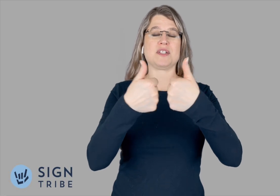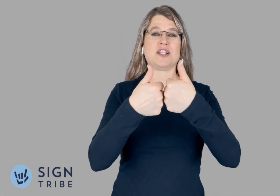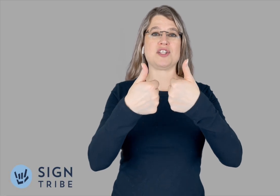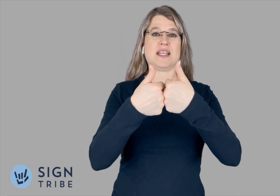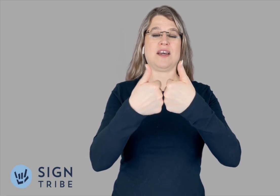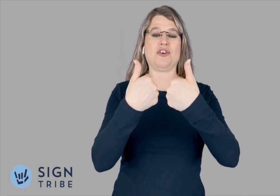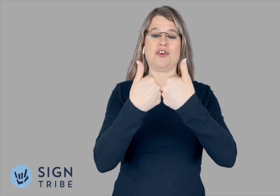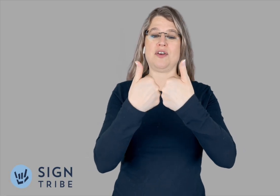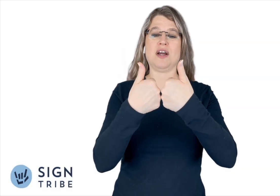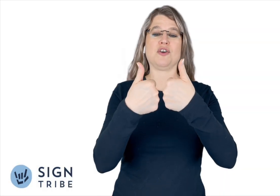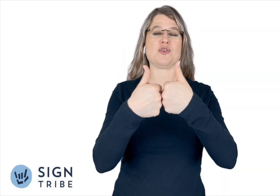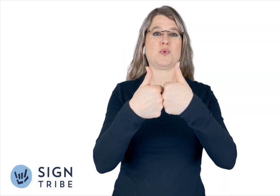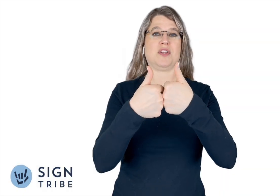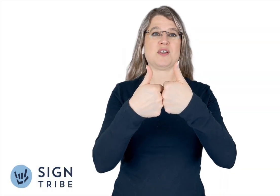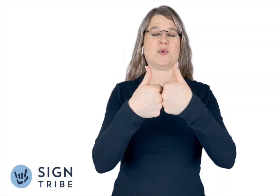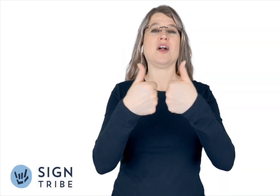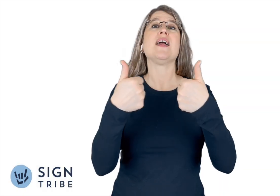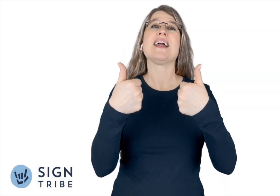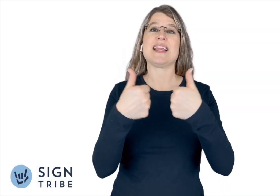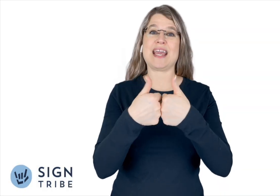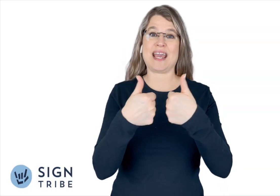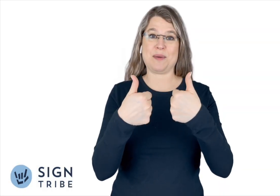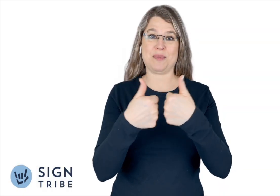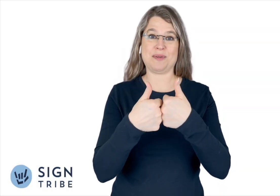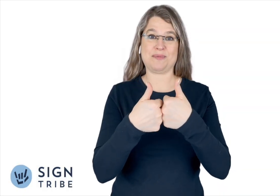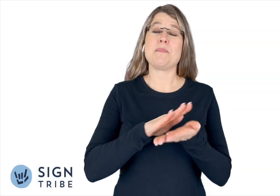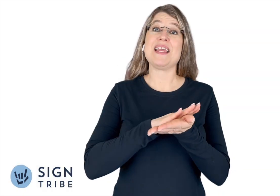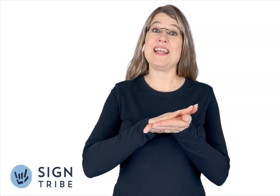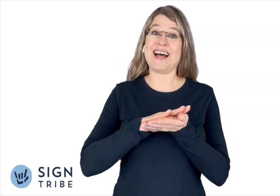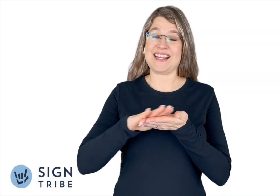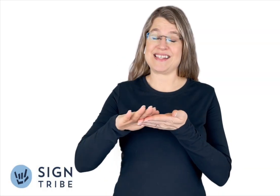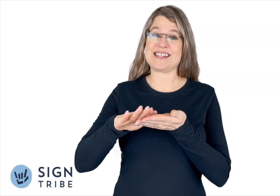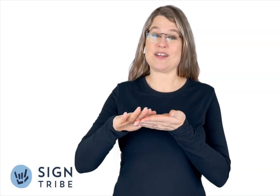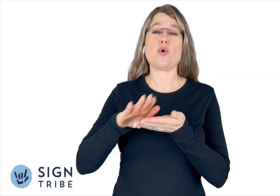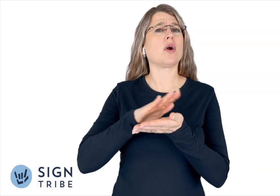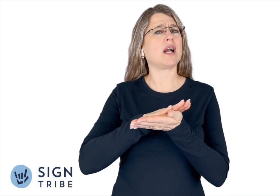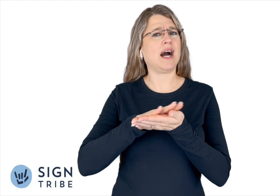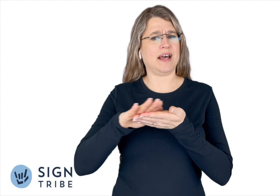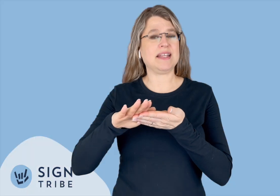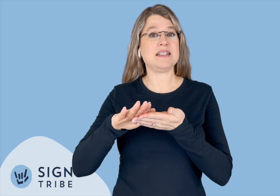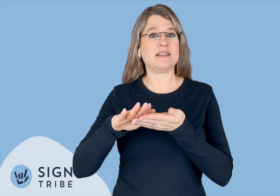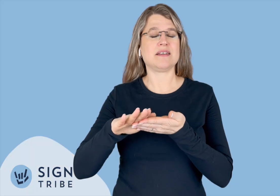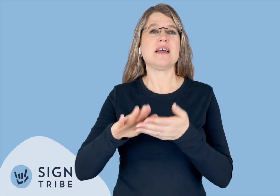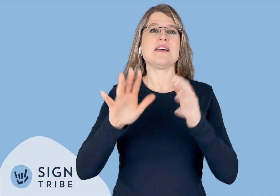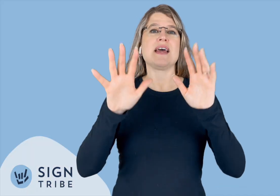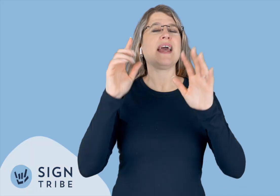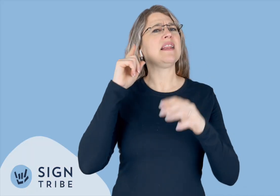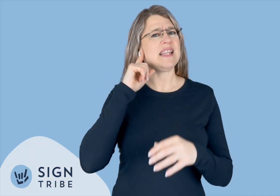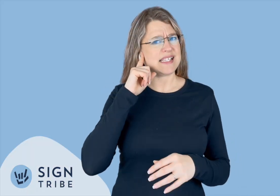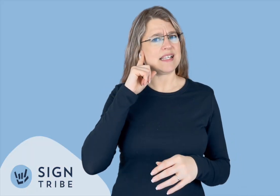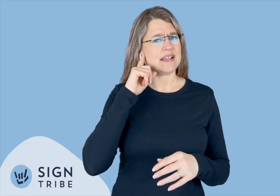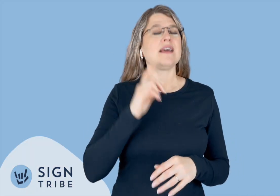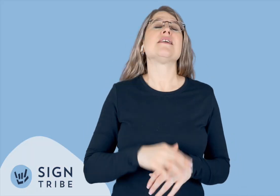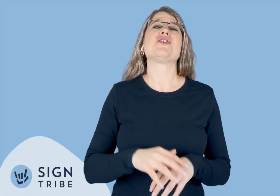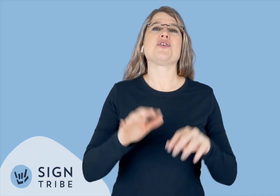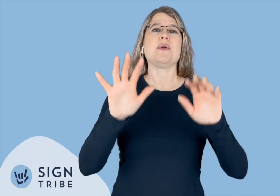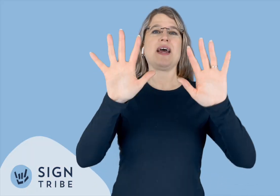touch together. Your knuckles will as well. Game. Be nice or kind and listen. So you're going to